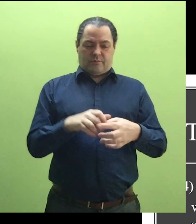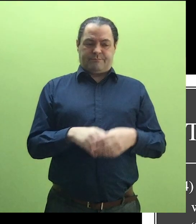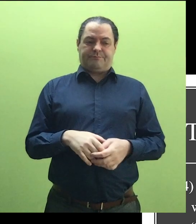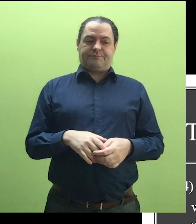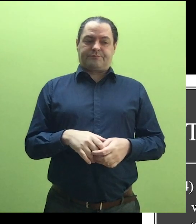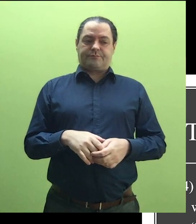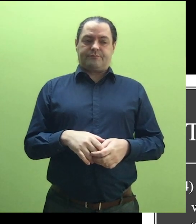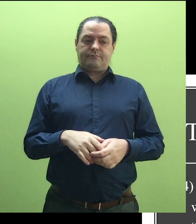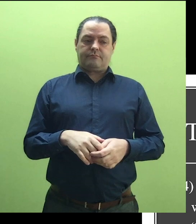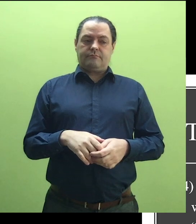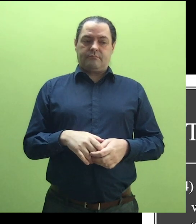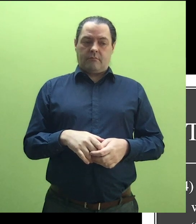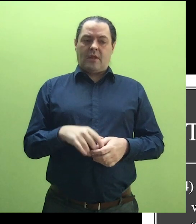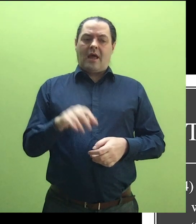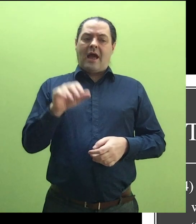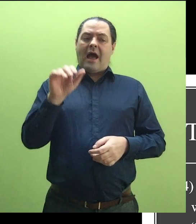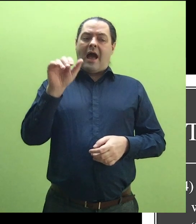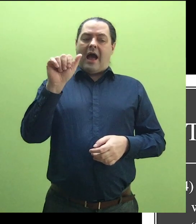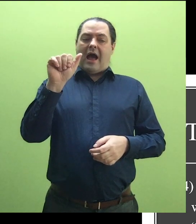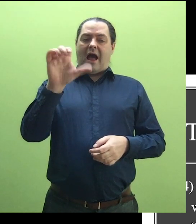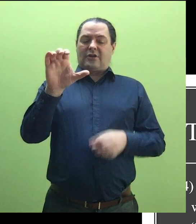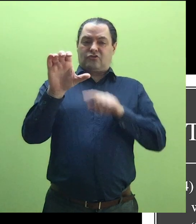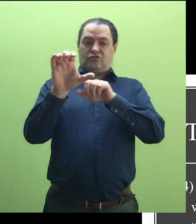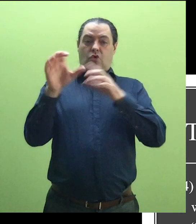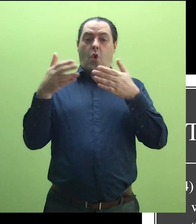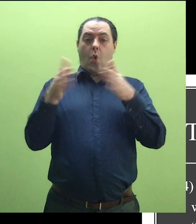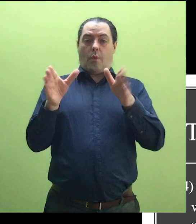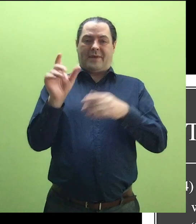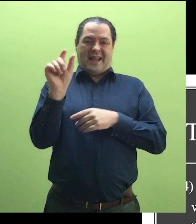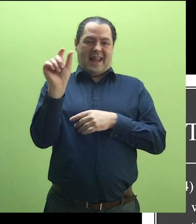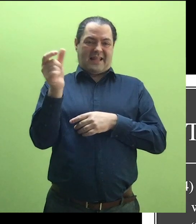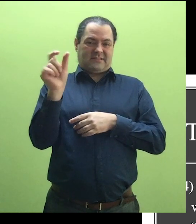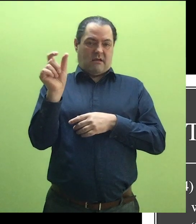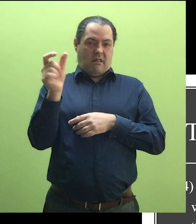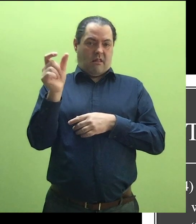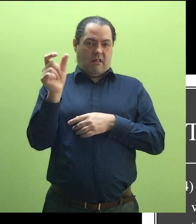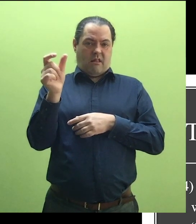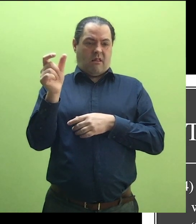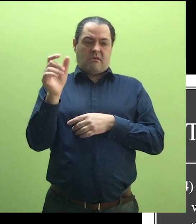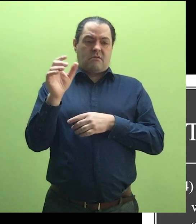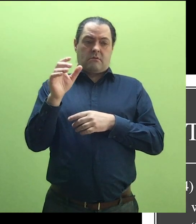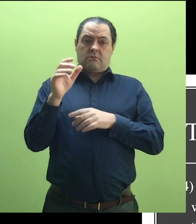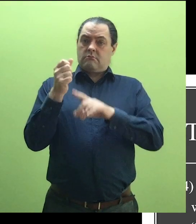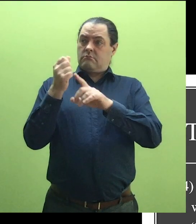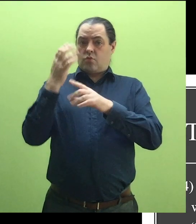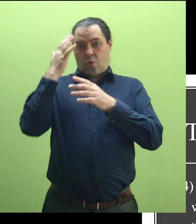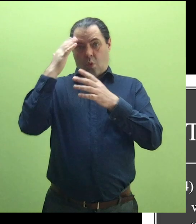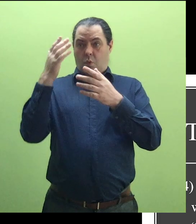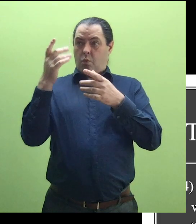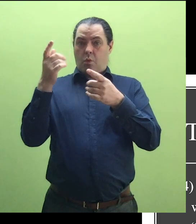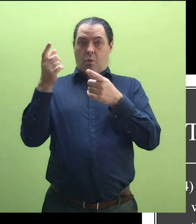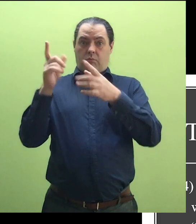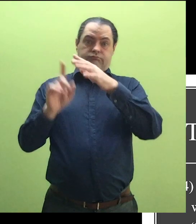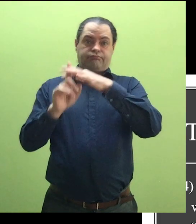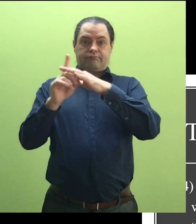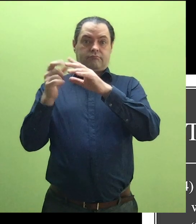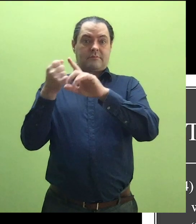In 4a, the verb "aç-" (open) is a lexical causative, which means it denotes a causing event in its meaning, despite that it